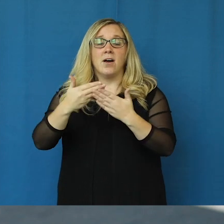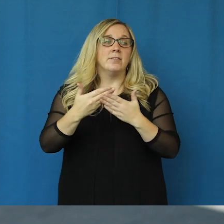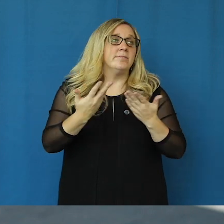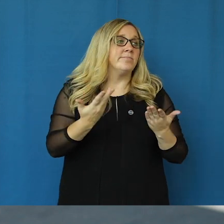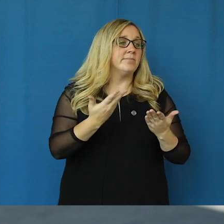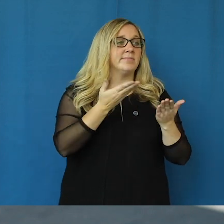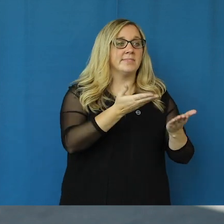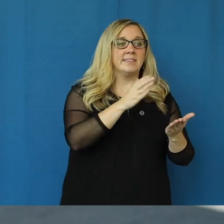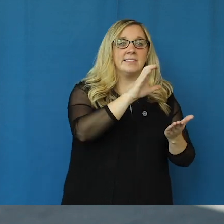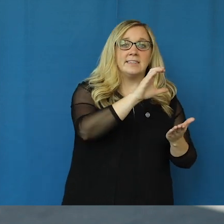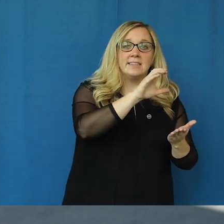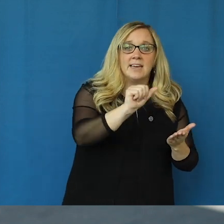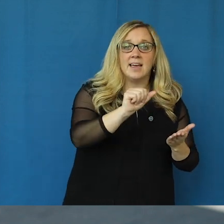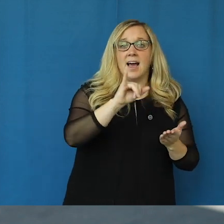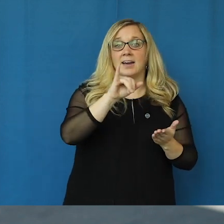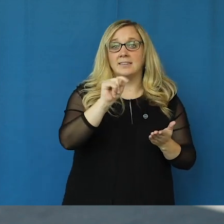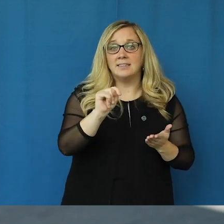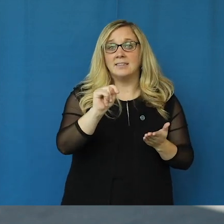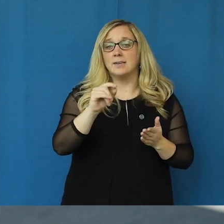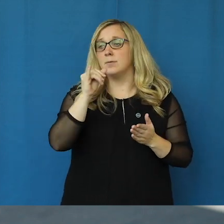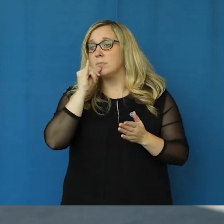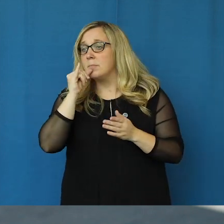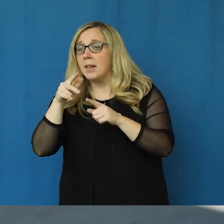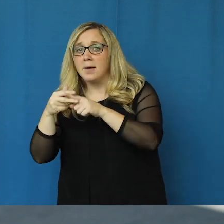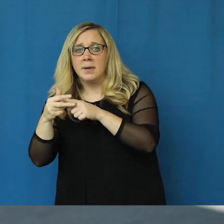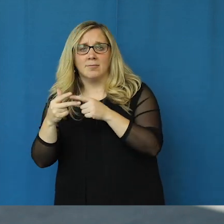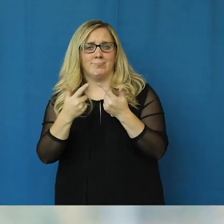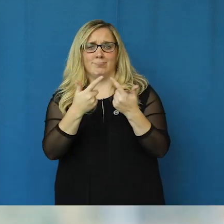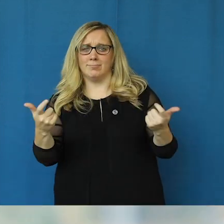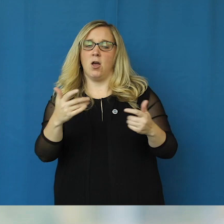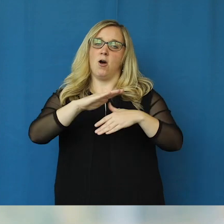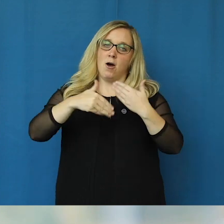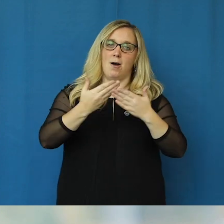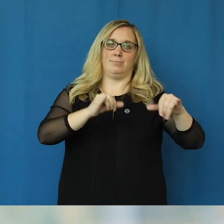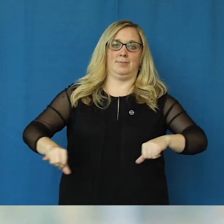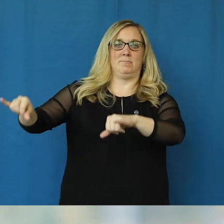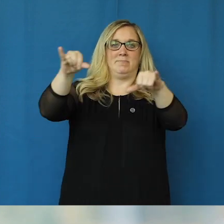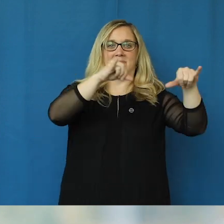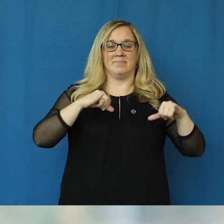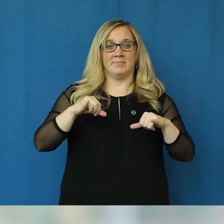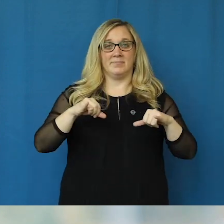of us from CCA to IT, to plumbing and everything in between. First off I'd like to take a moment on behalf of